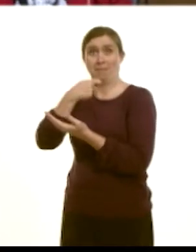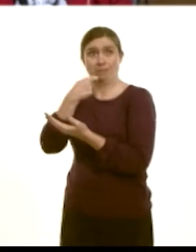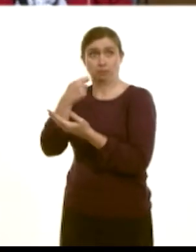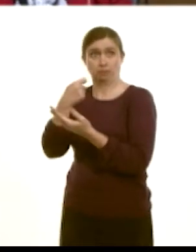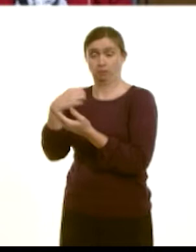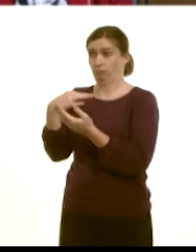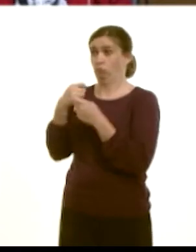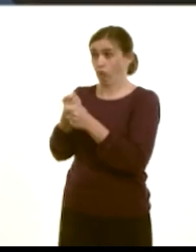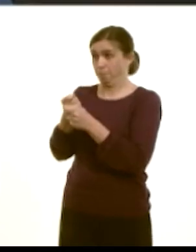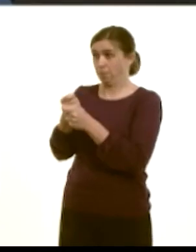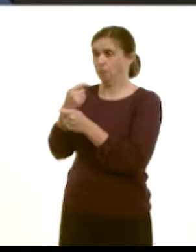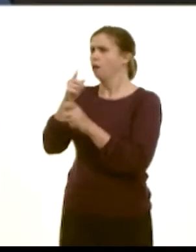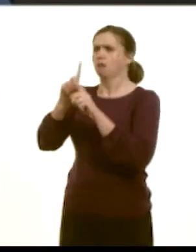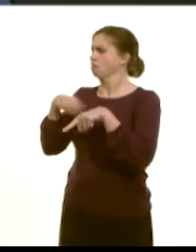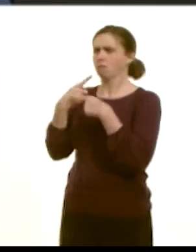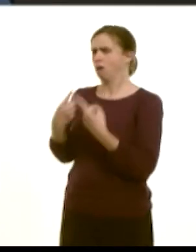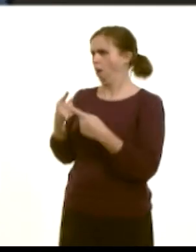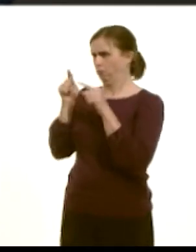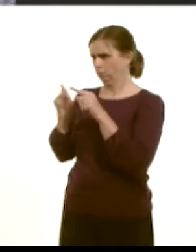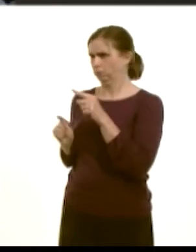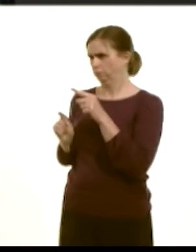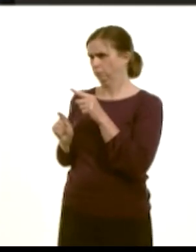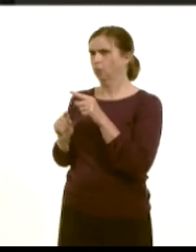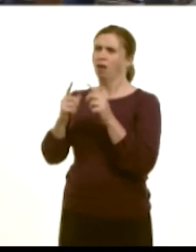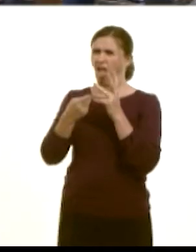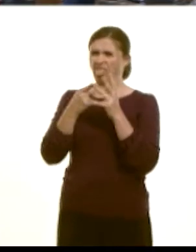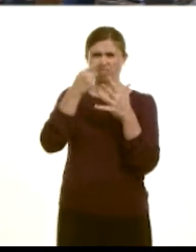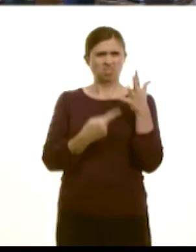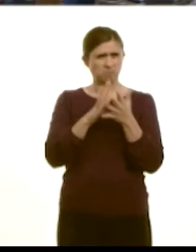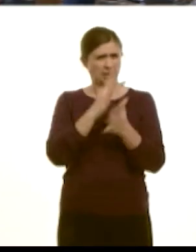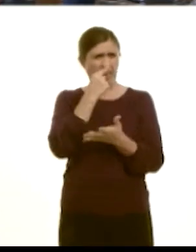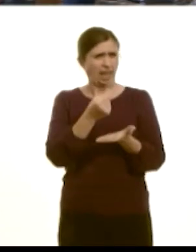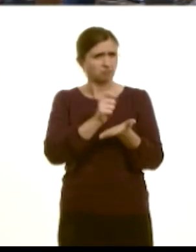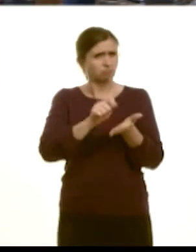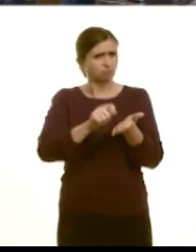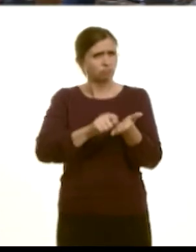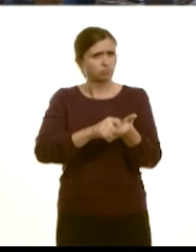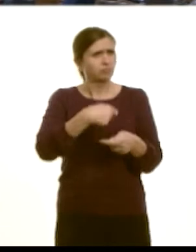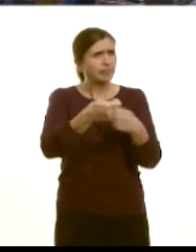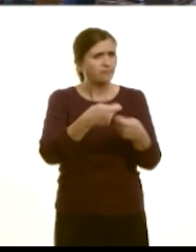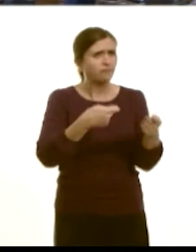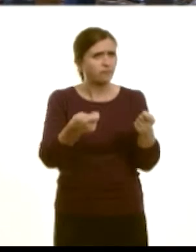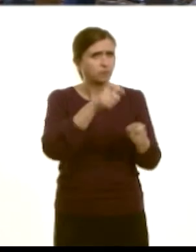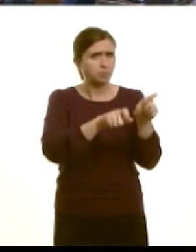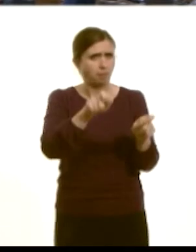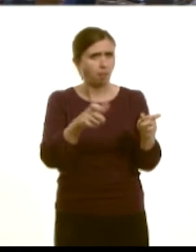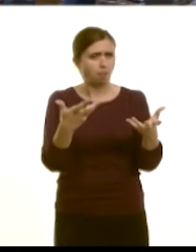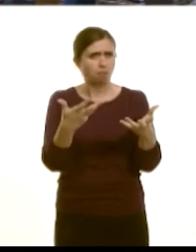it. That is my understanding of it. For example, as of this month, the all Wales medicines strategy group had appraised and